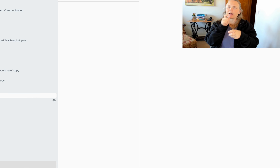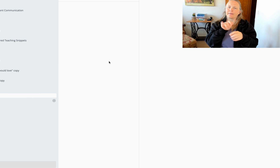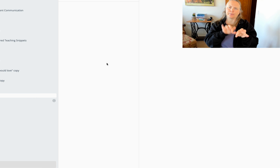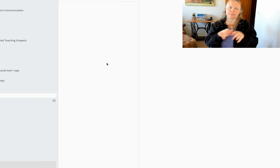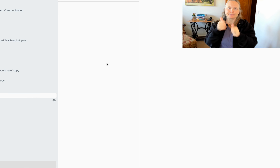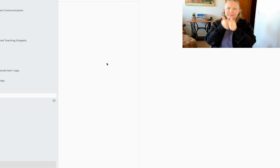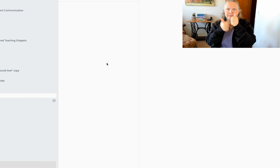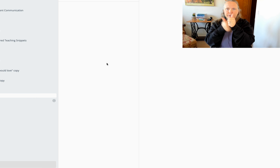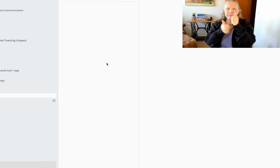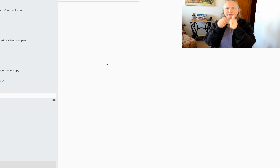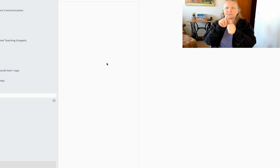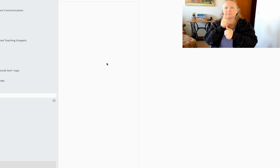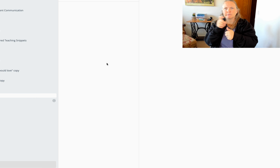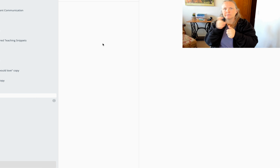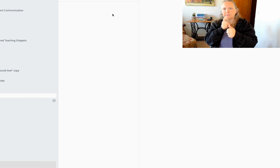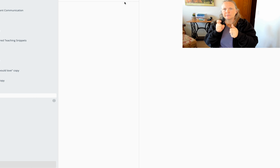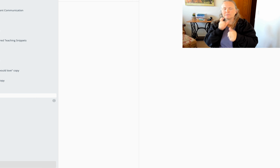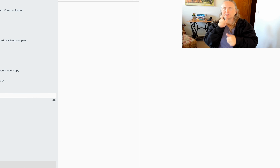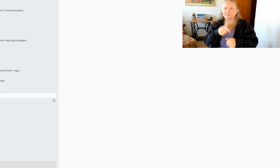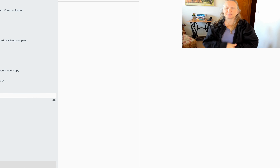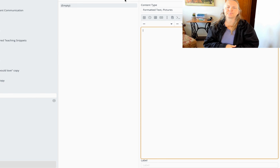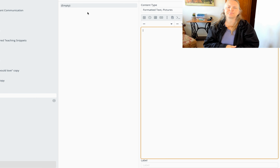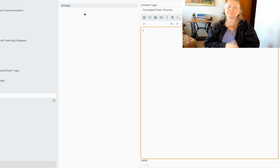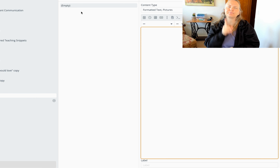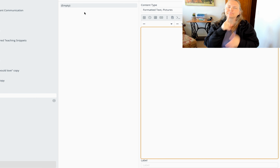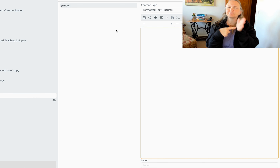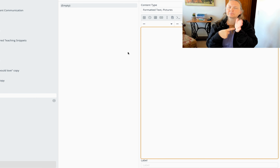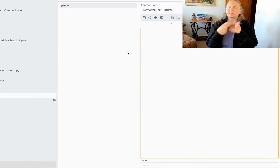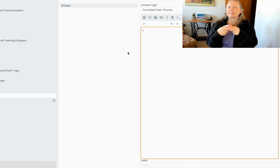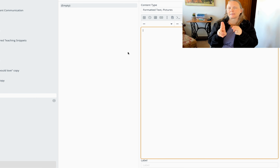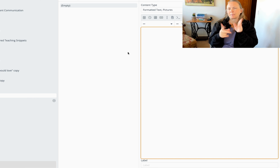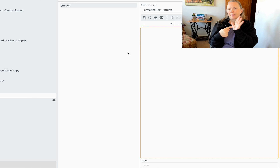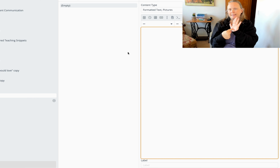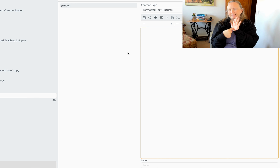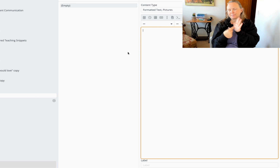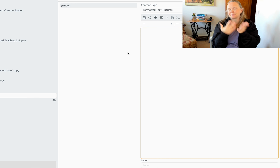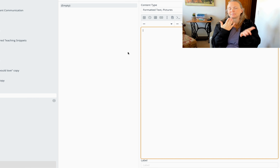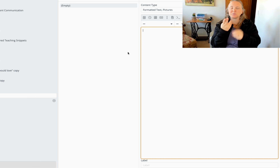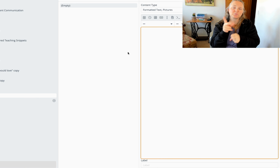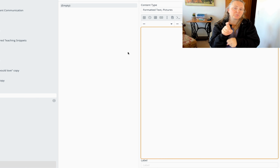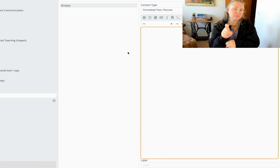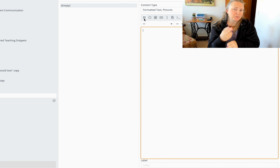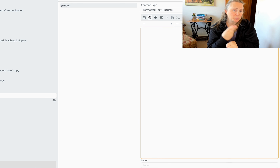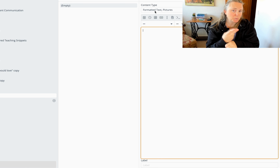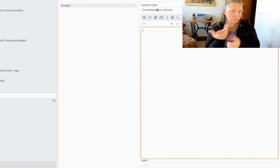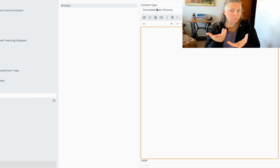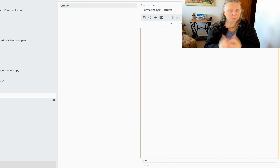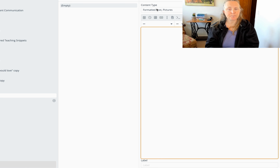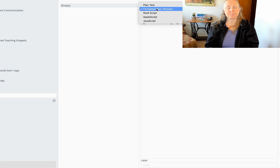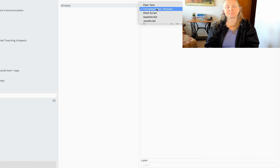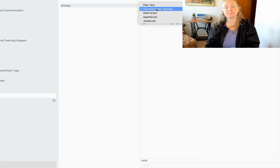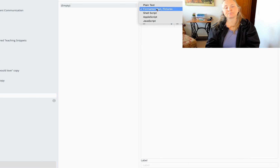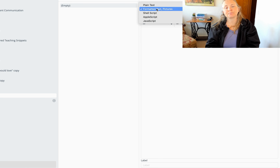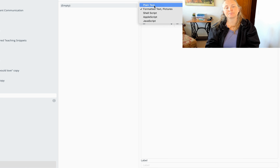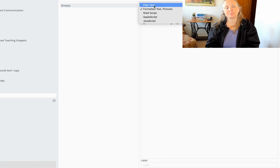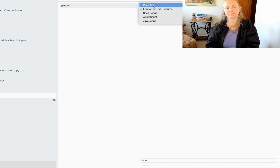not have to type XX for each one. Let's just do a simple one. That you might need on a regular basis.